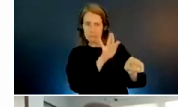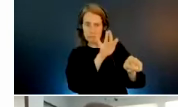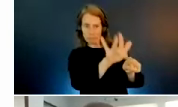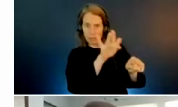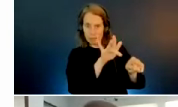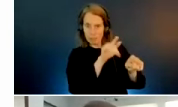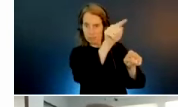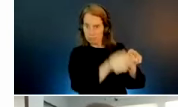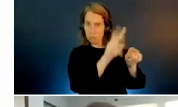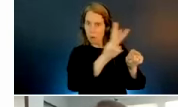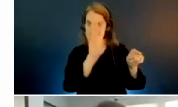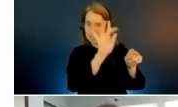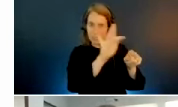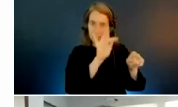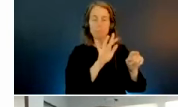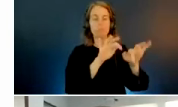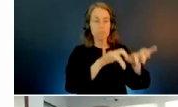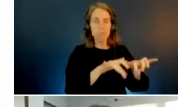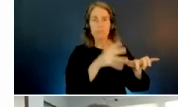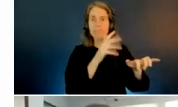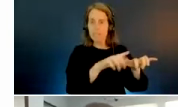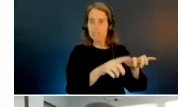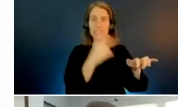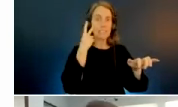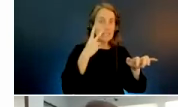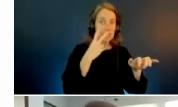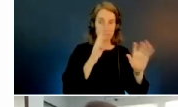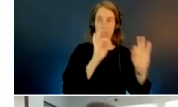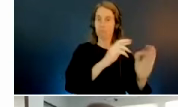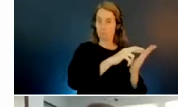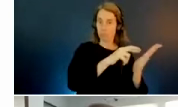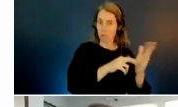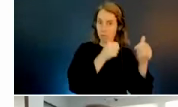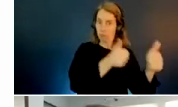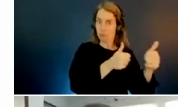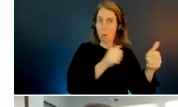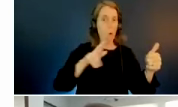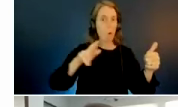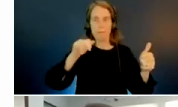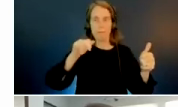it'll tell you if it's not who to call and how to how to resolve that um so it's very very important